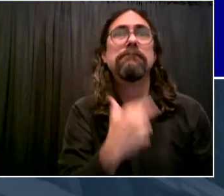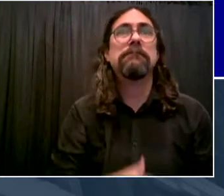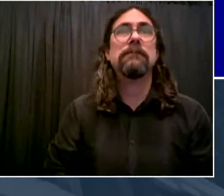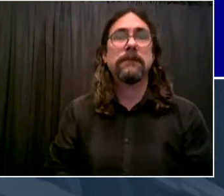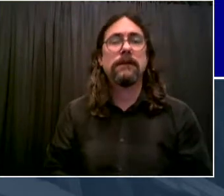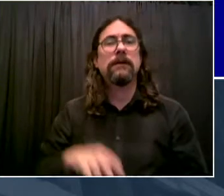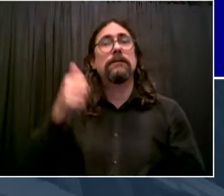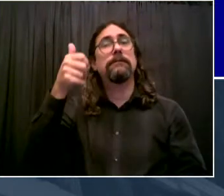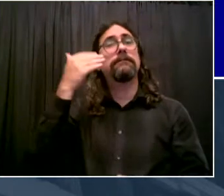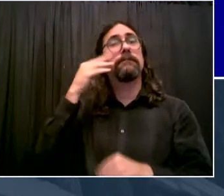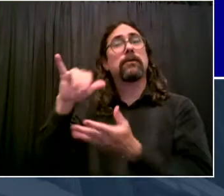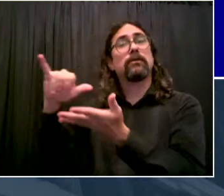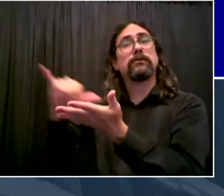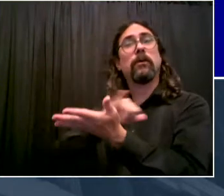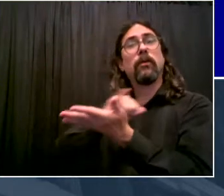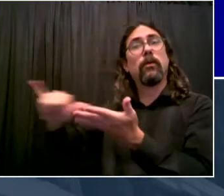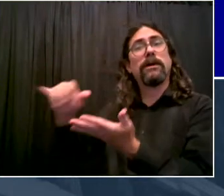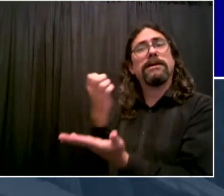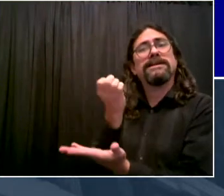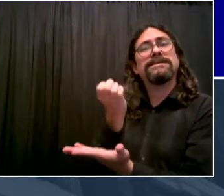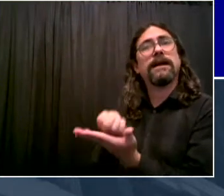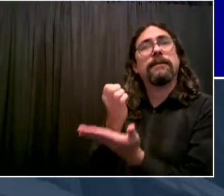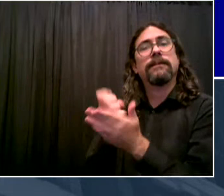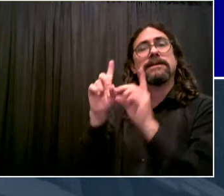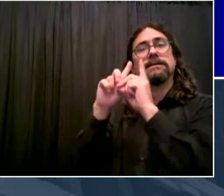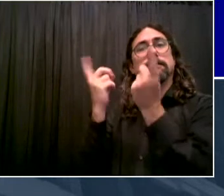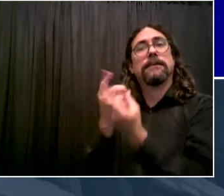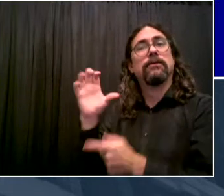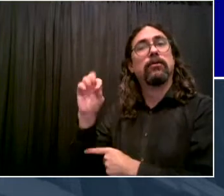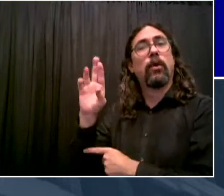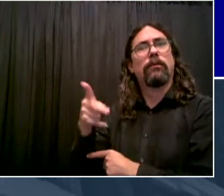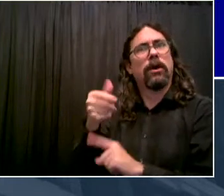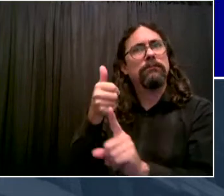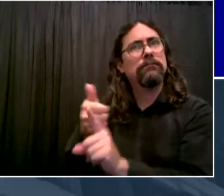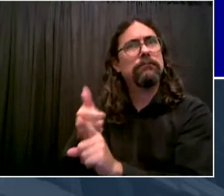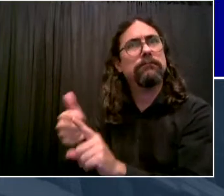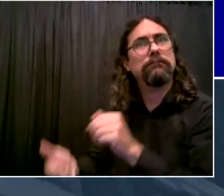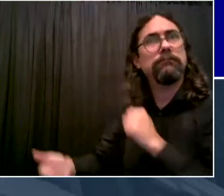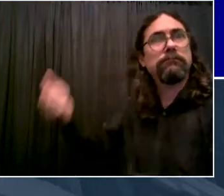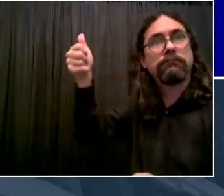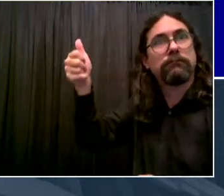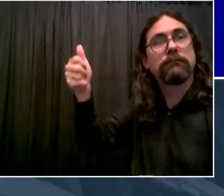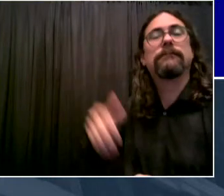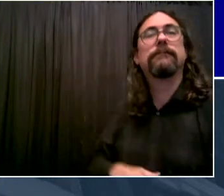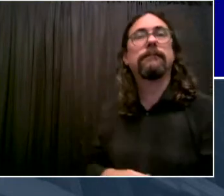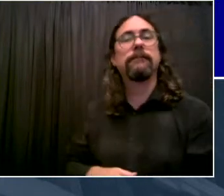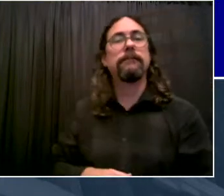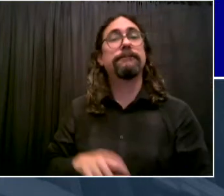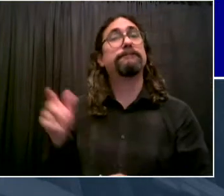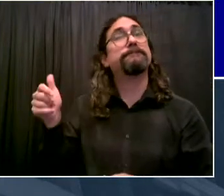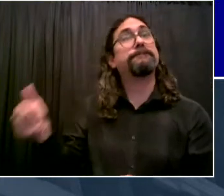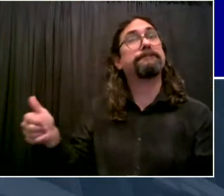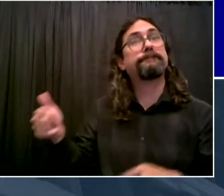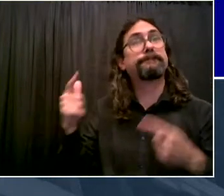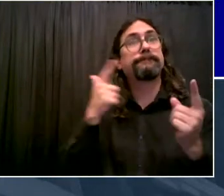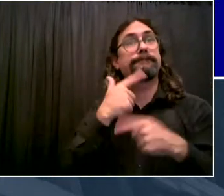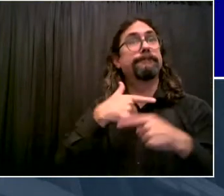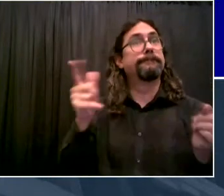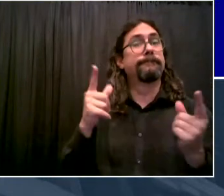FOUNDER OF THE UNION SQUARE HOSPITALITY GROUP AND SERVES AS